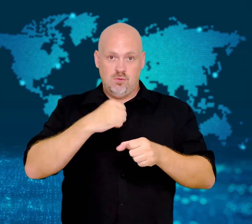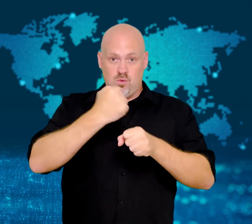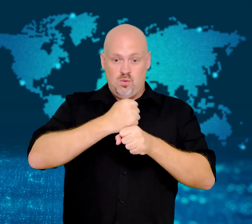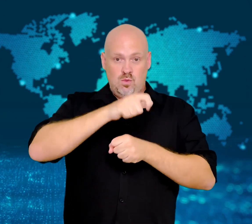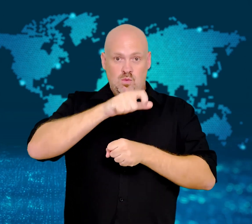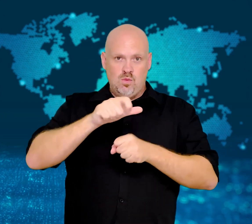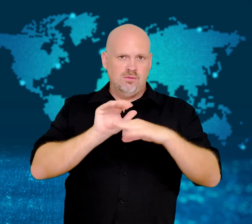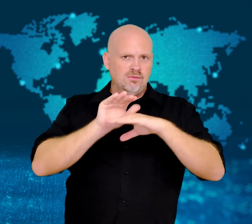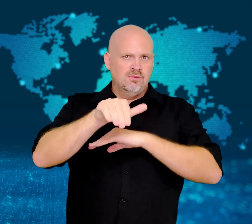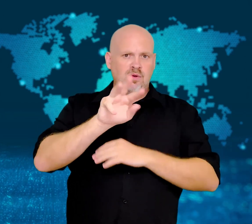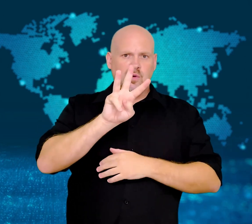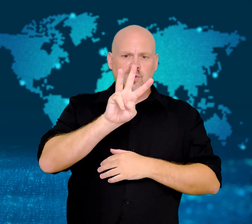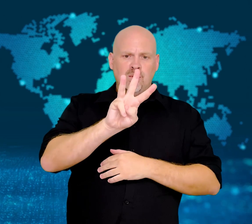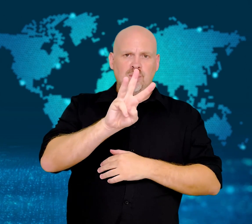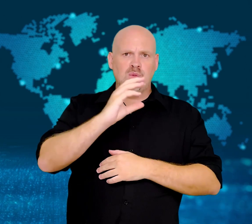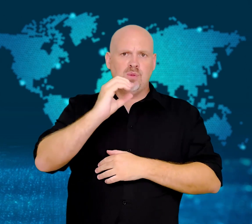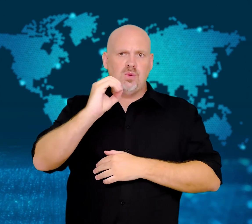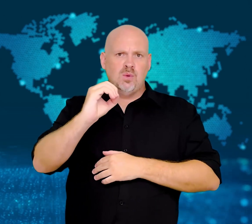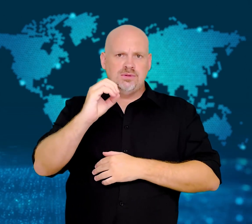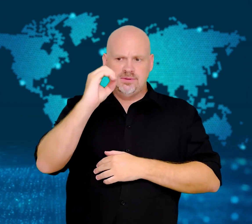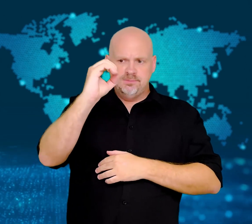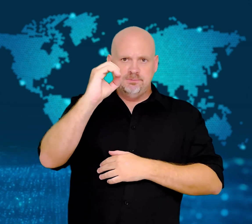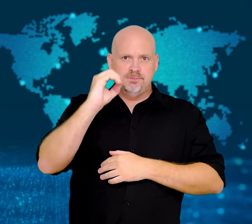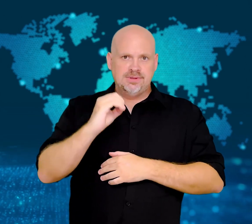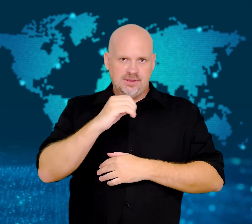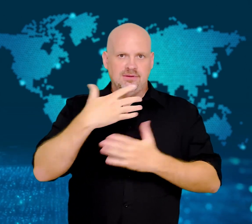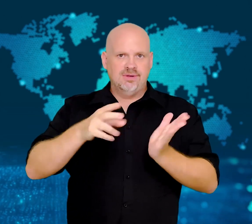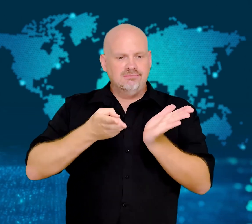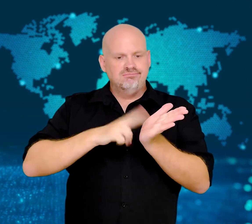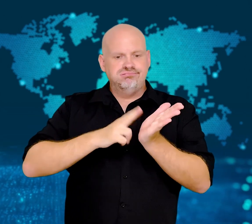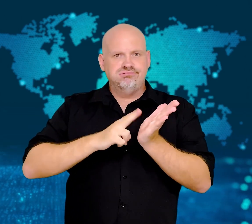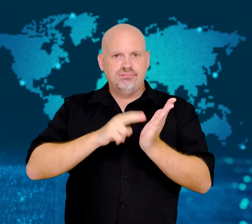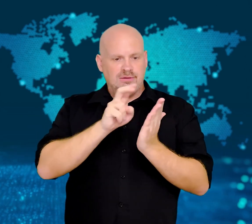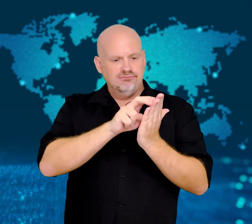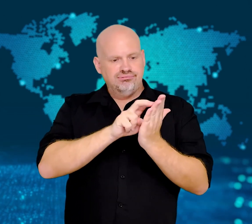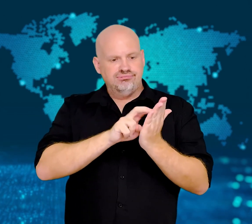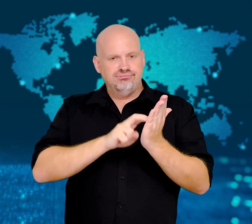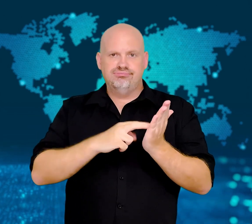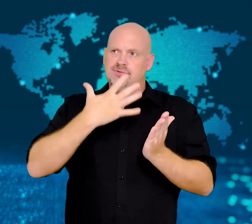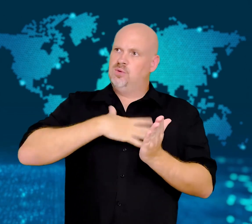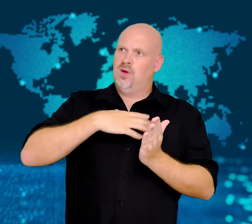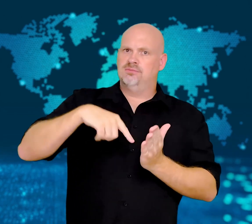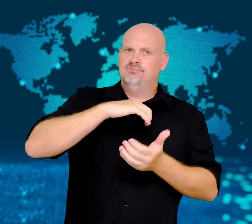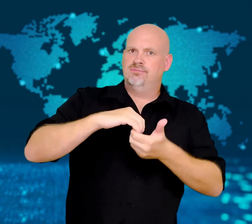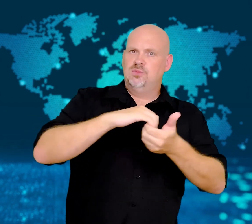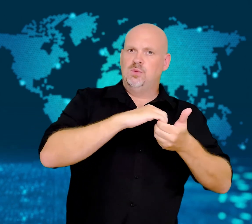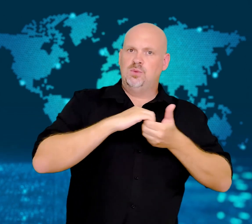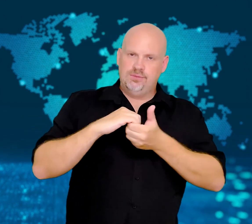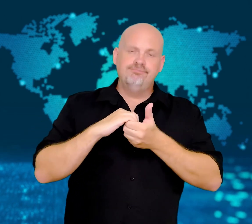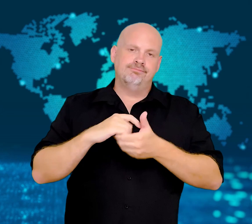to voluntarily recognize a union or workers gathering